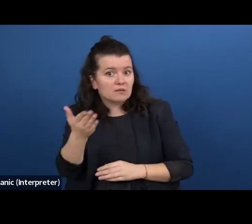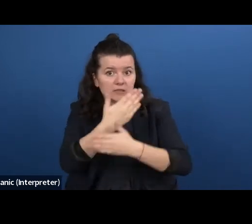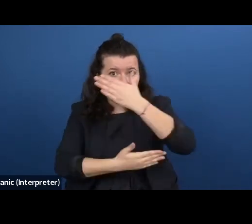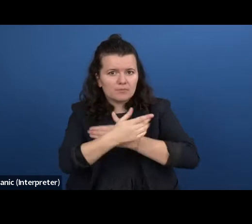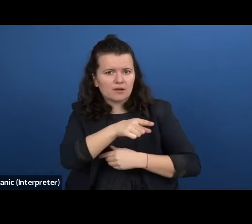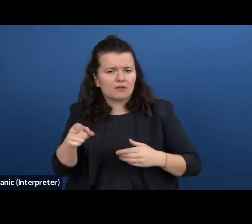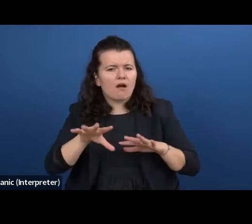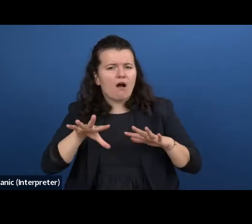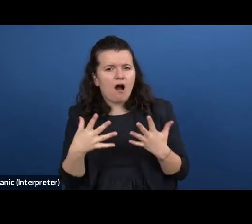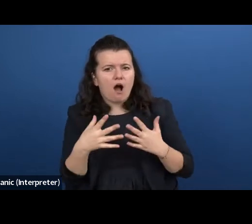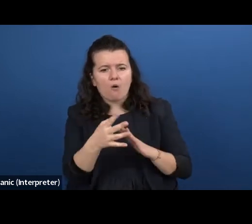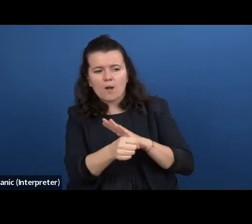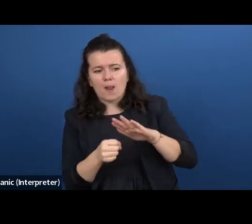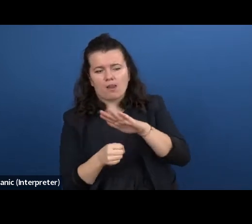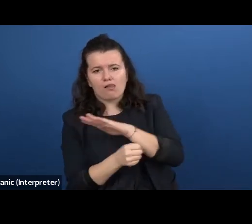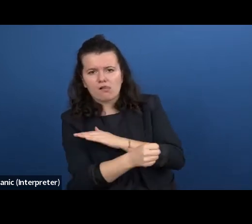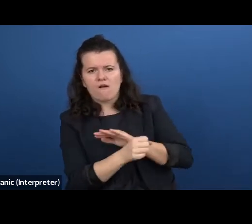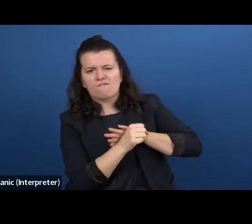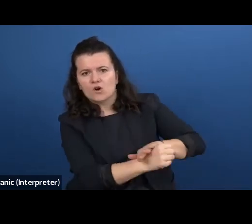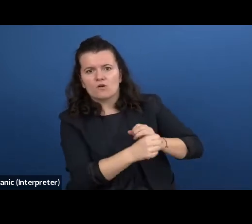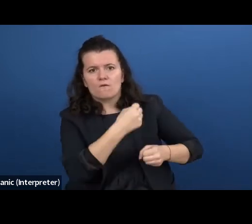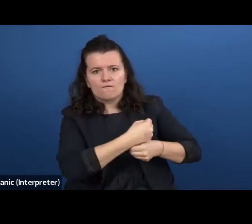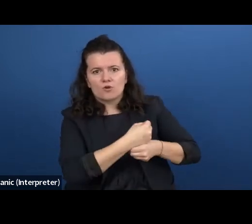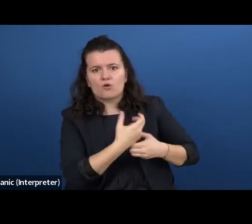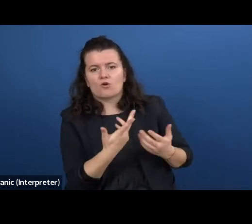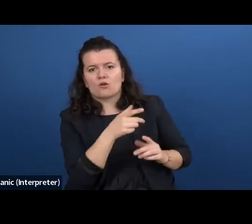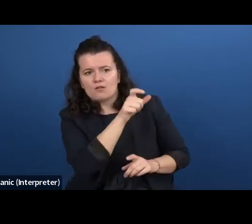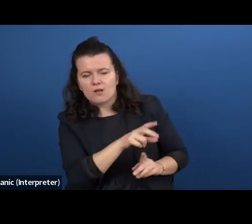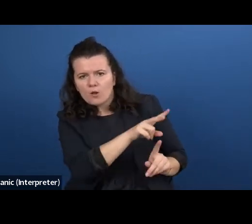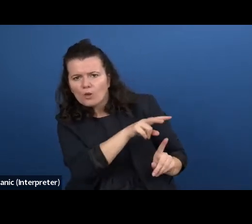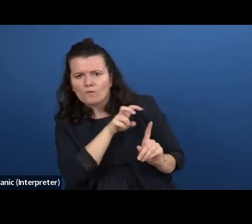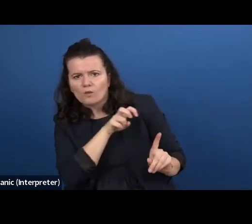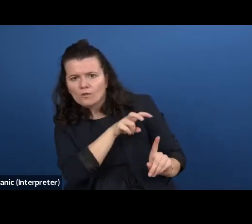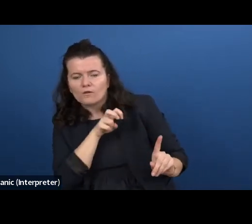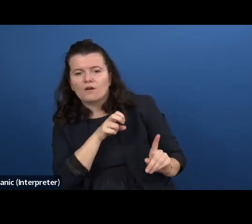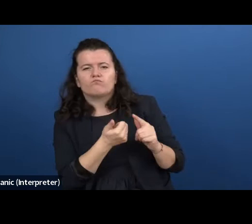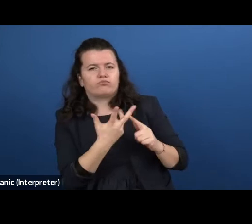which we know and EDF demands in this respect.